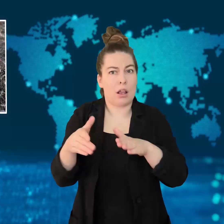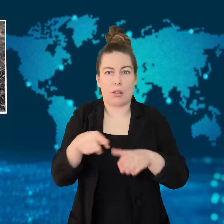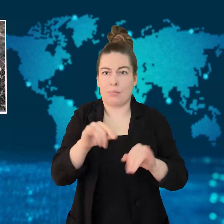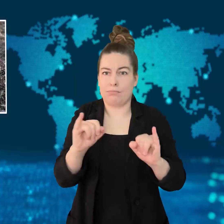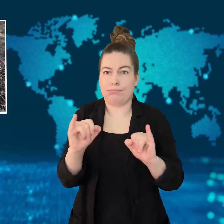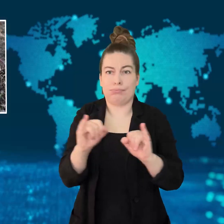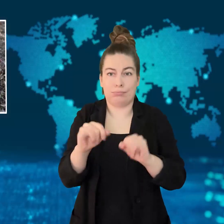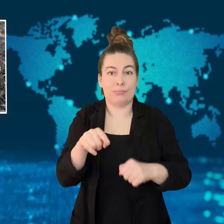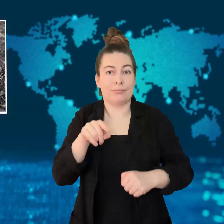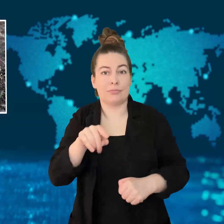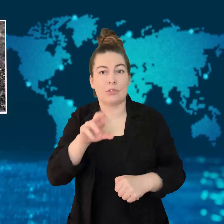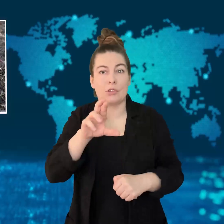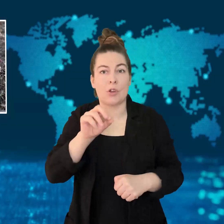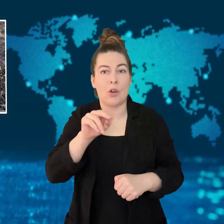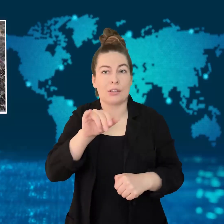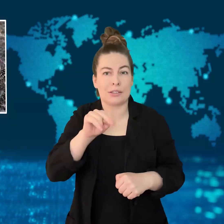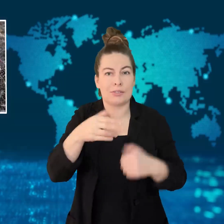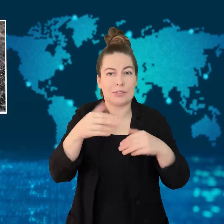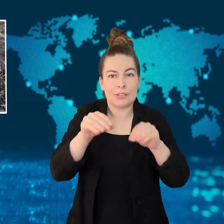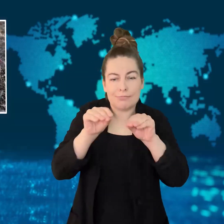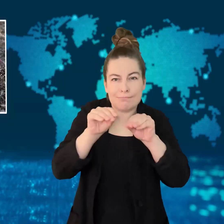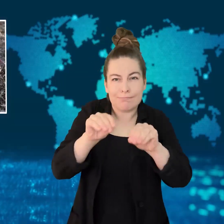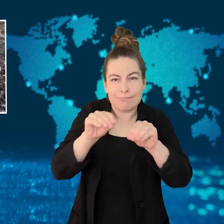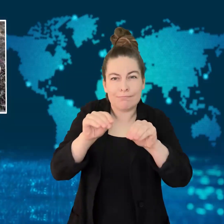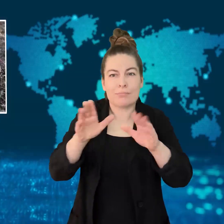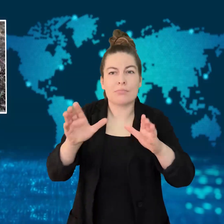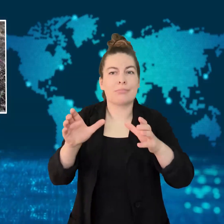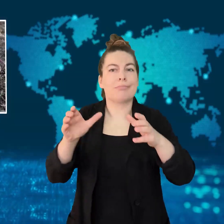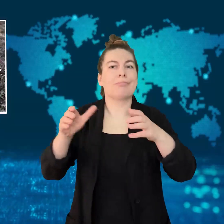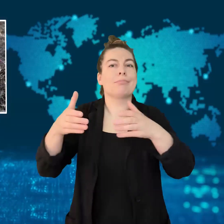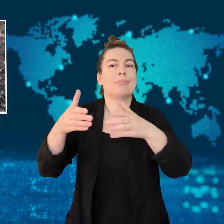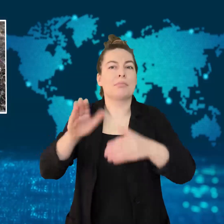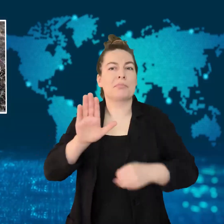Ronin was trained by Apopo, a Belgian non-profit